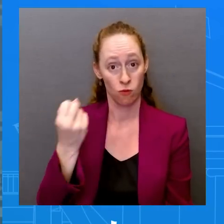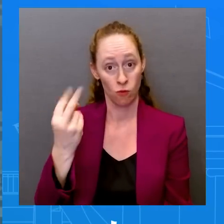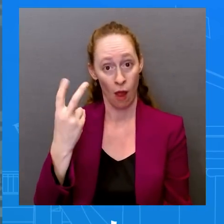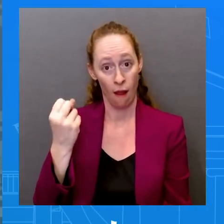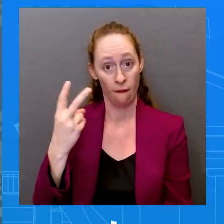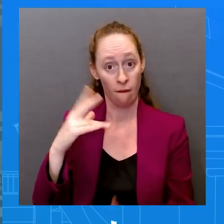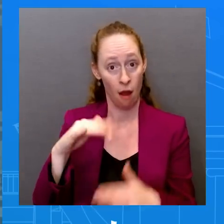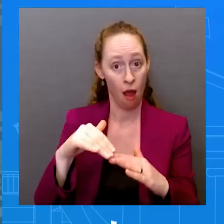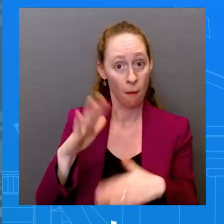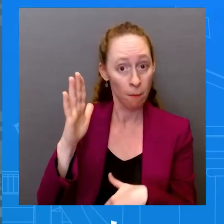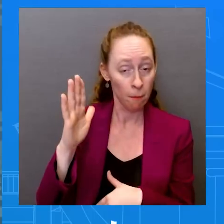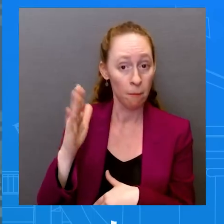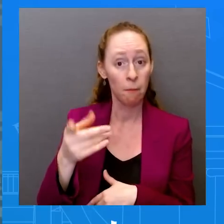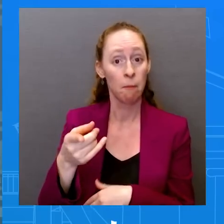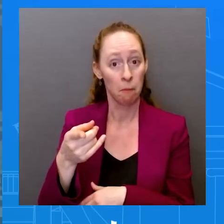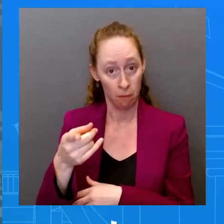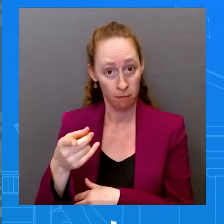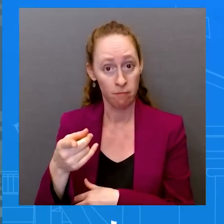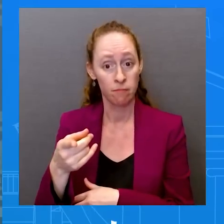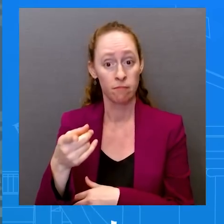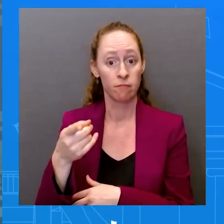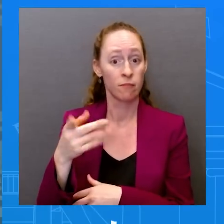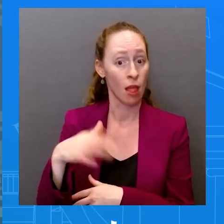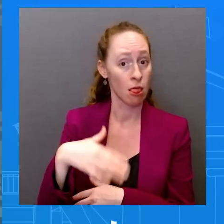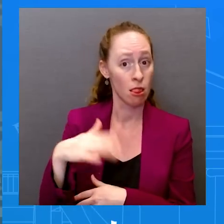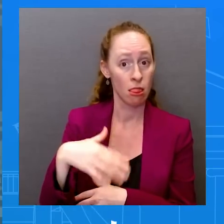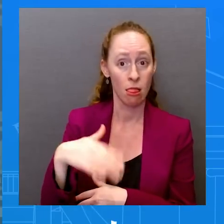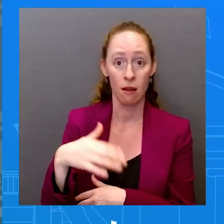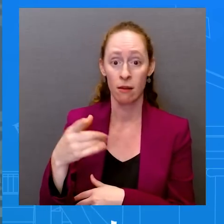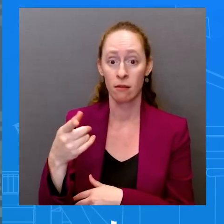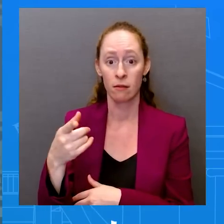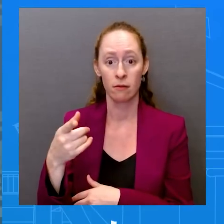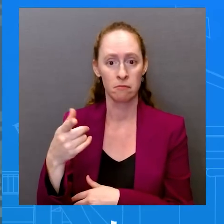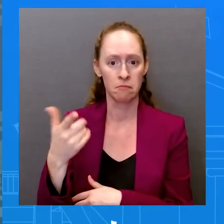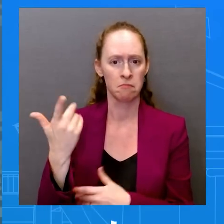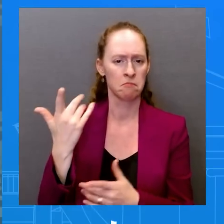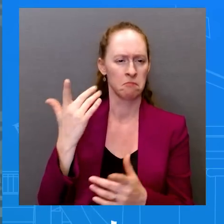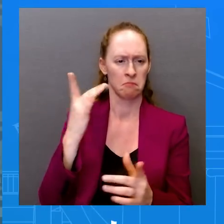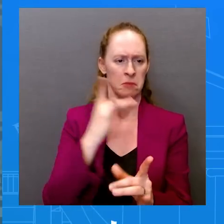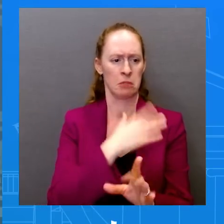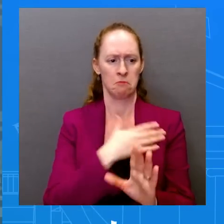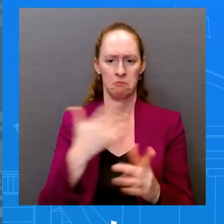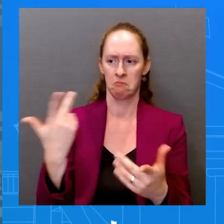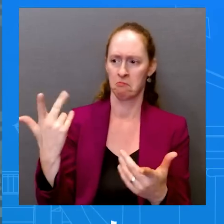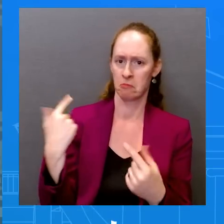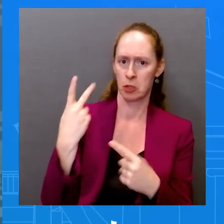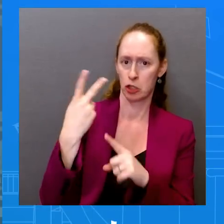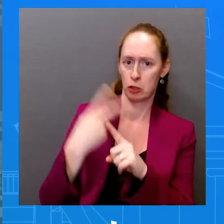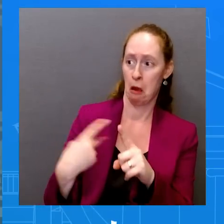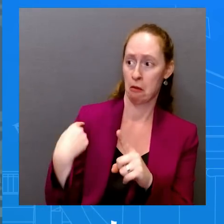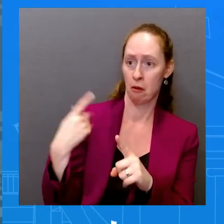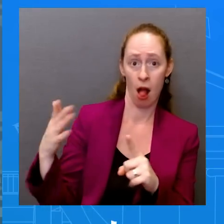you should get these new updated vaccines right away. That's the doctor's advice. And they made this decision independently.